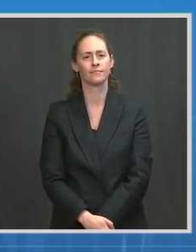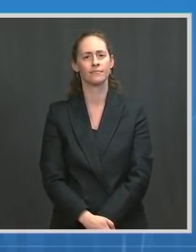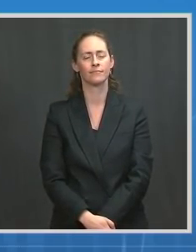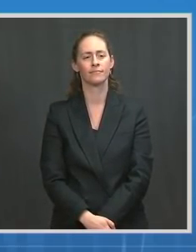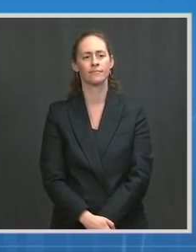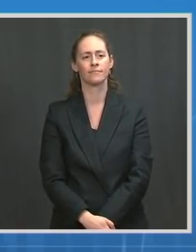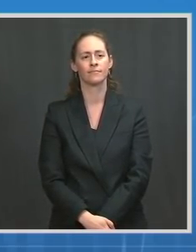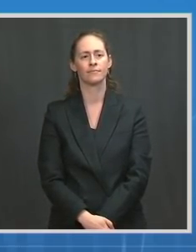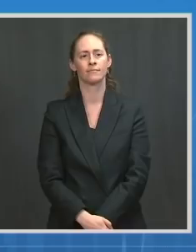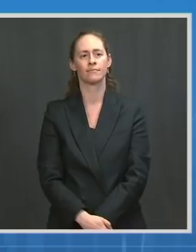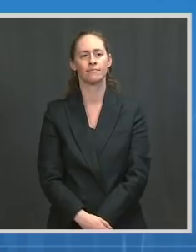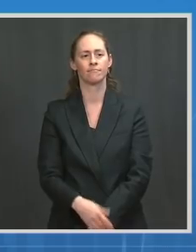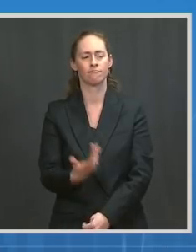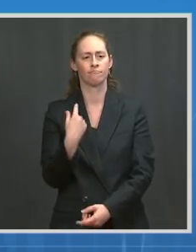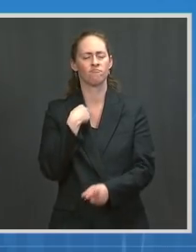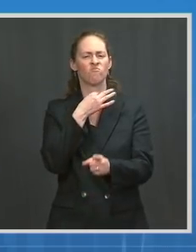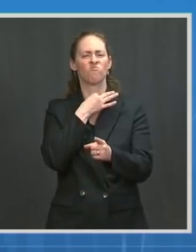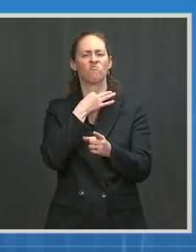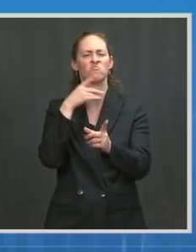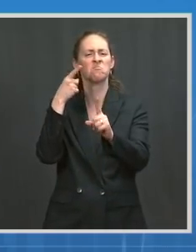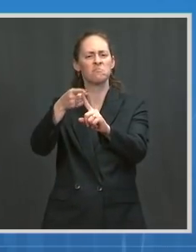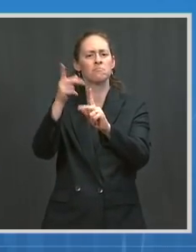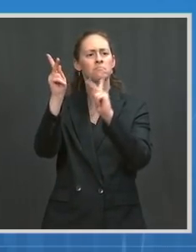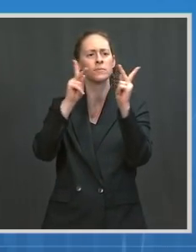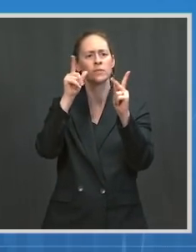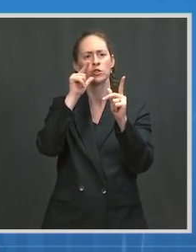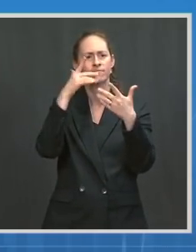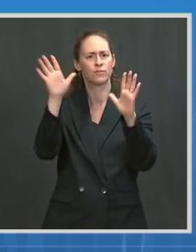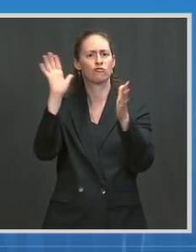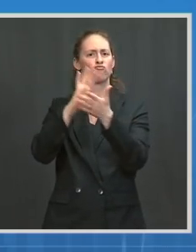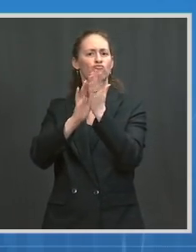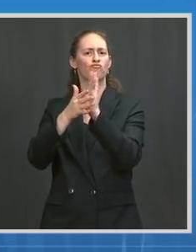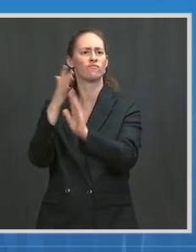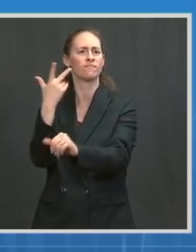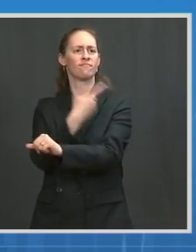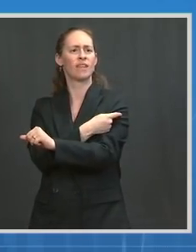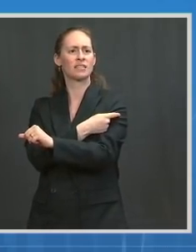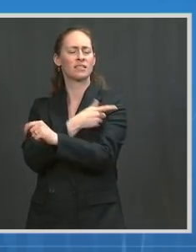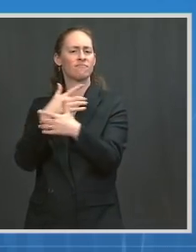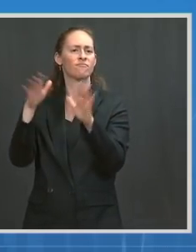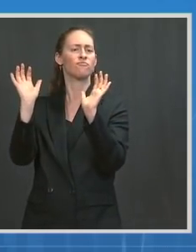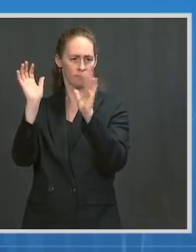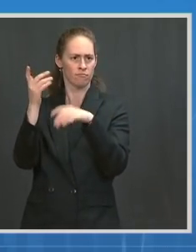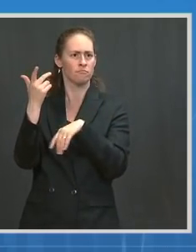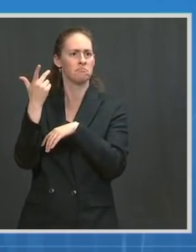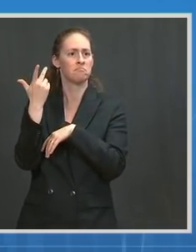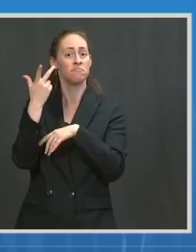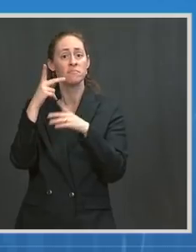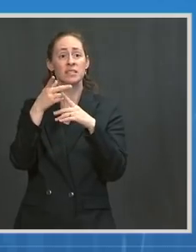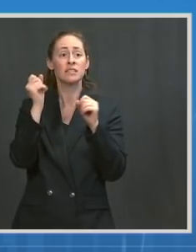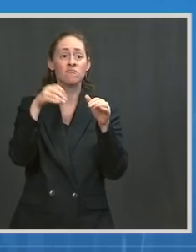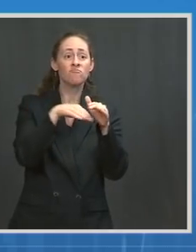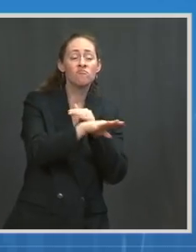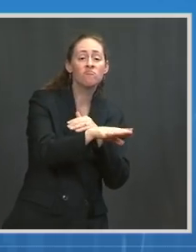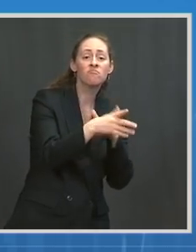if the people that are around them are fully vaccinated, i.e. if you're going to a possible concert or a restaurant, is it okay to take off your mask,